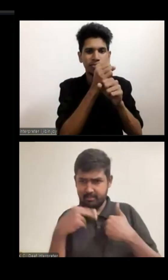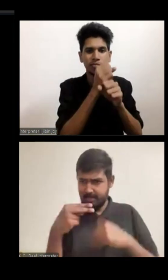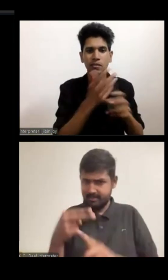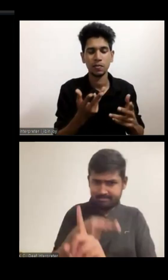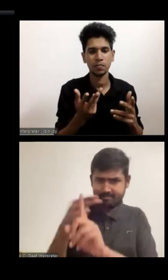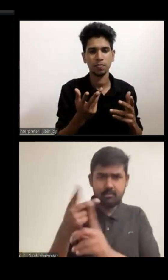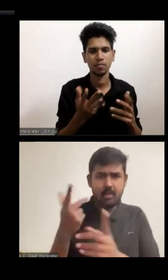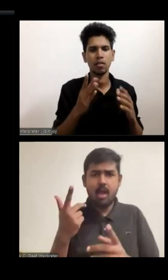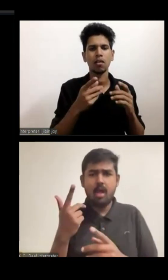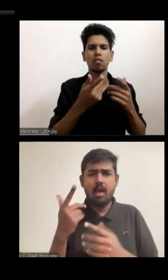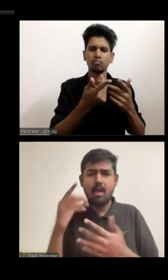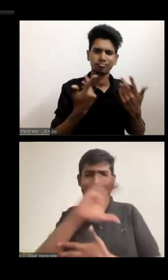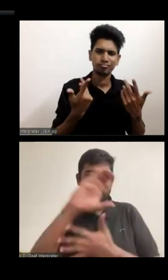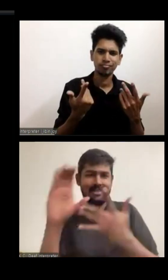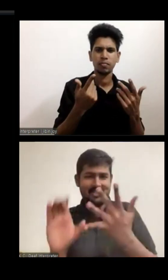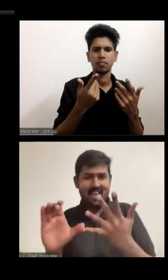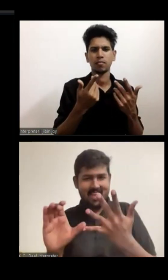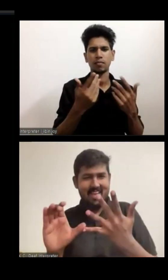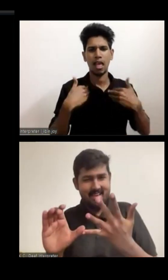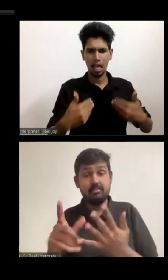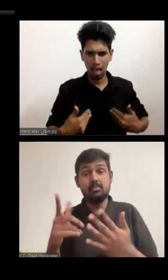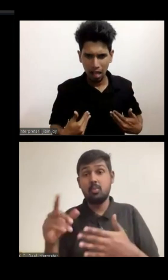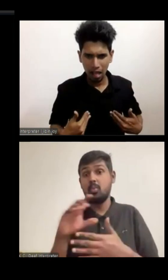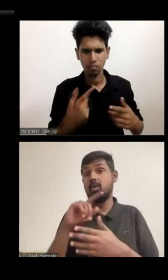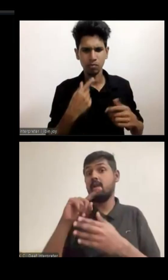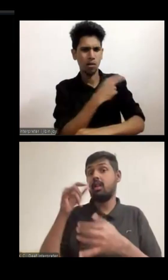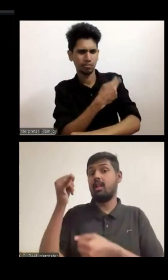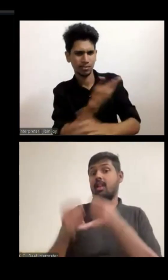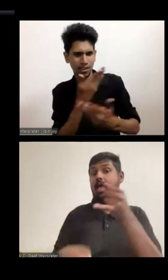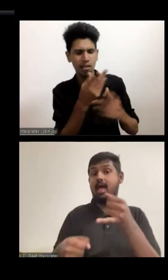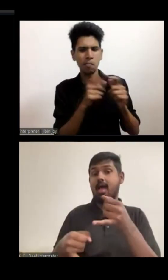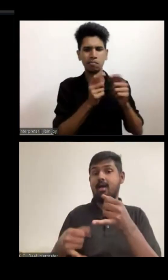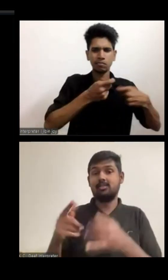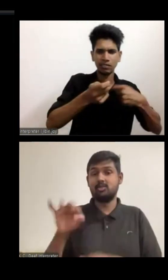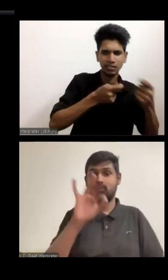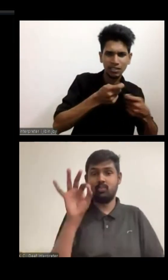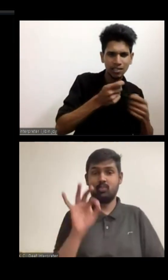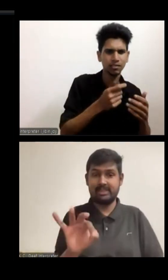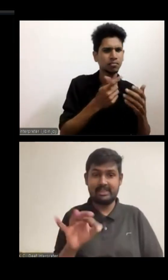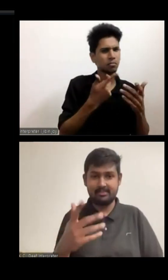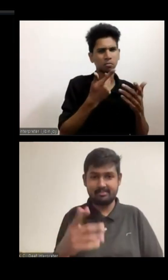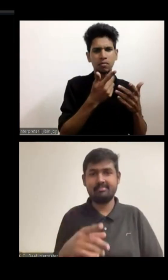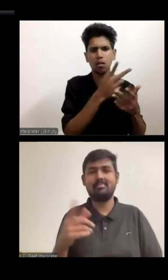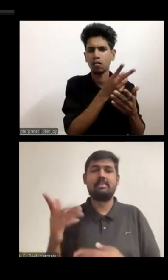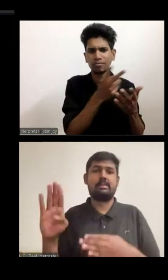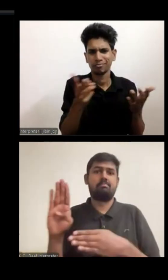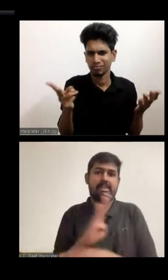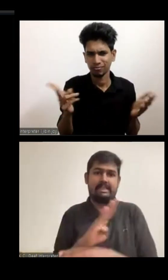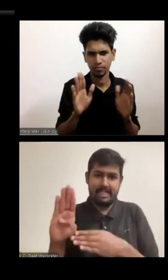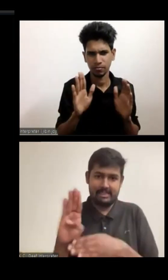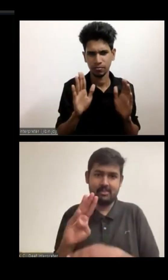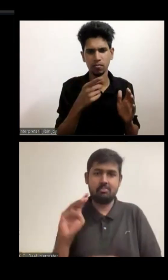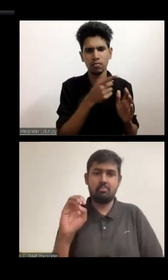system as well as, you know, getting the input from the healthcare area for integrating into the